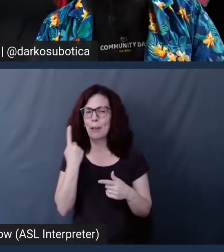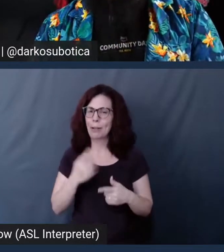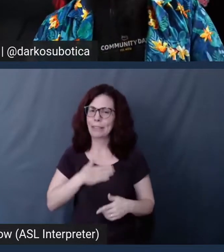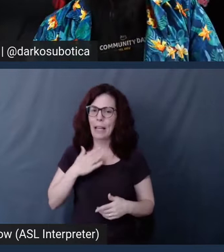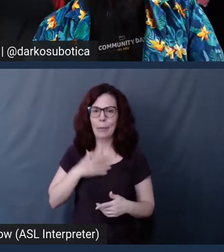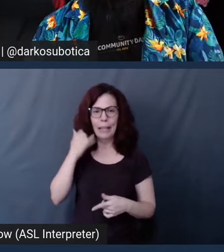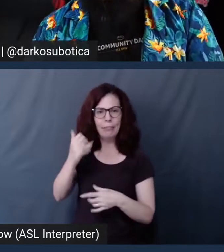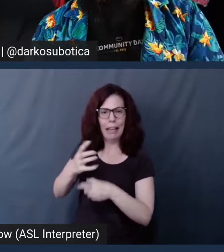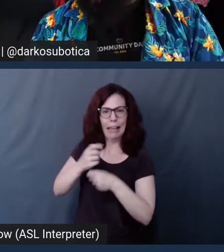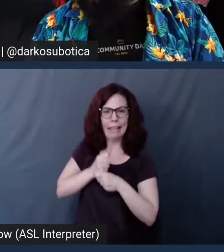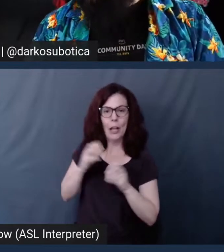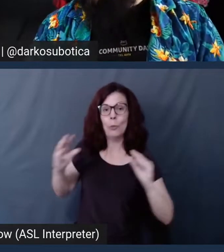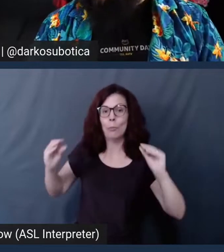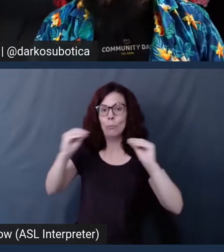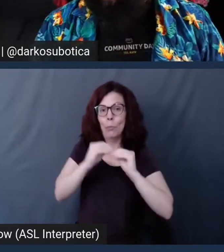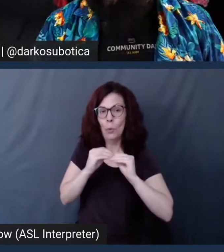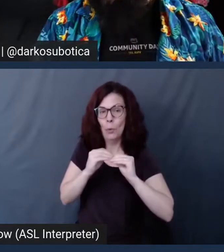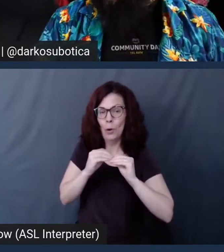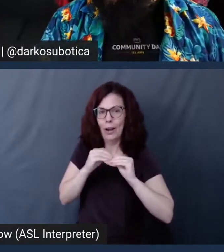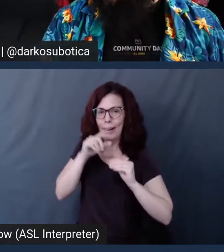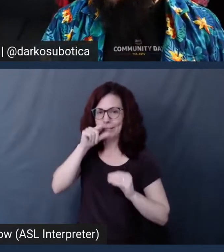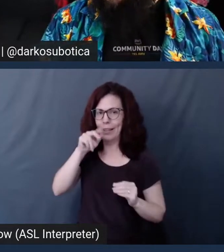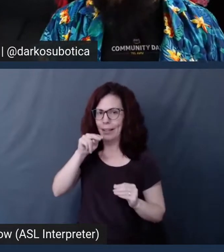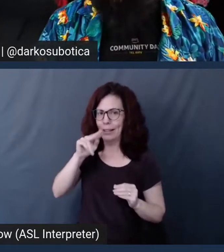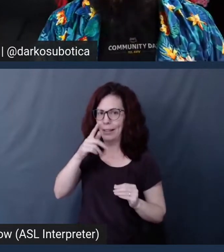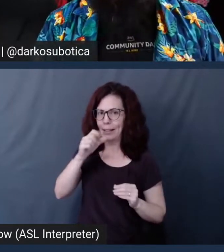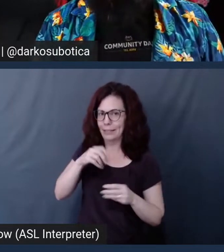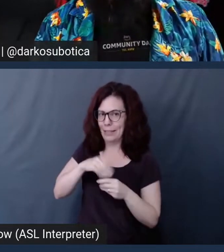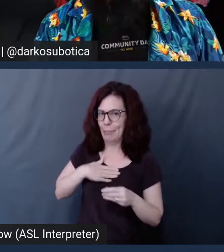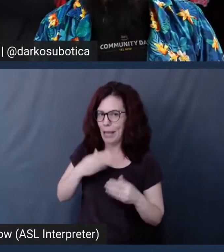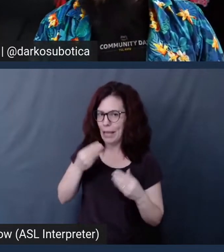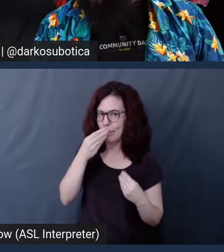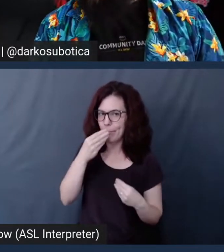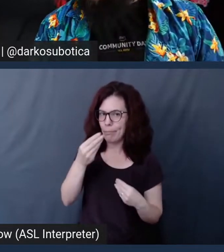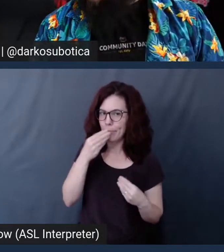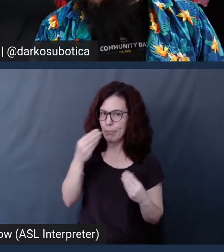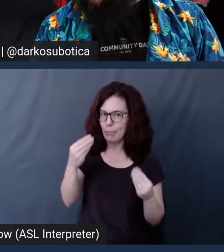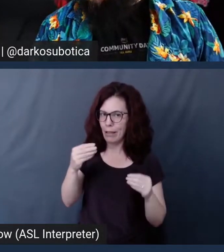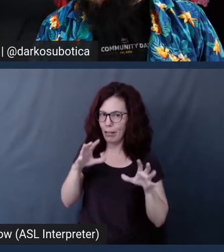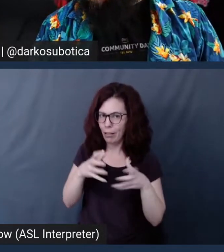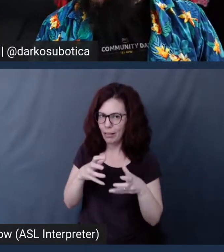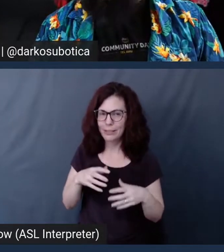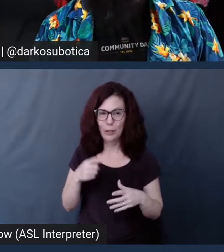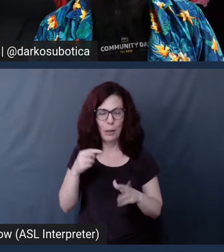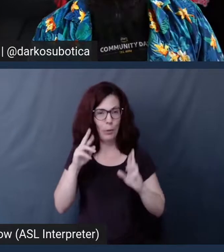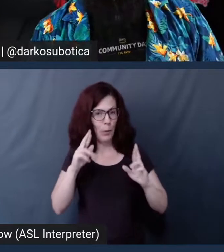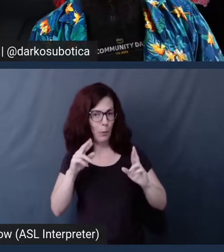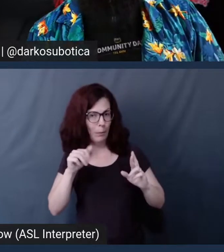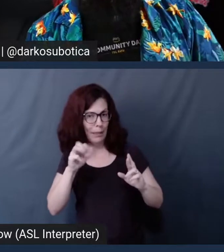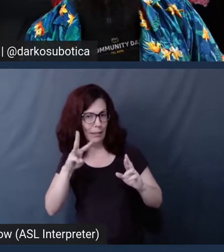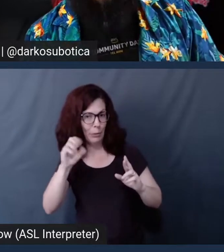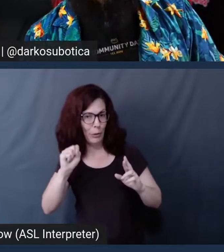in my meal, so I hope that the AWS Panorama or services like this would at least the lenient,